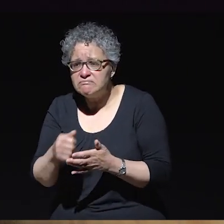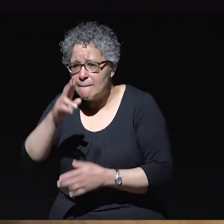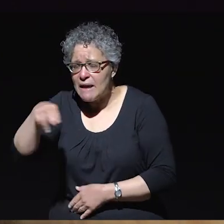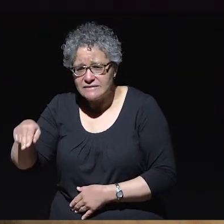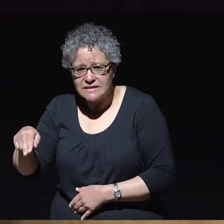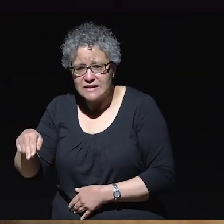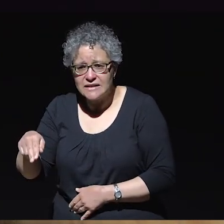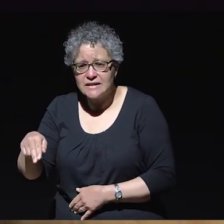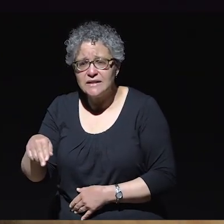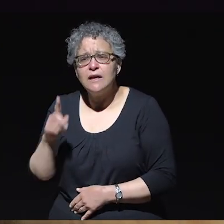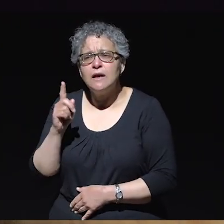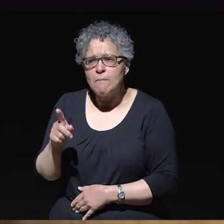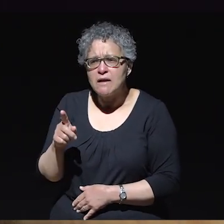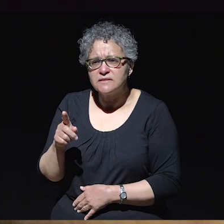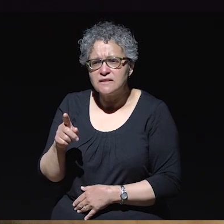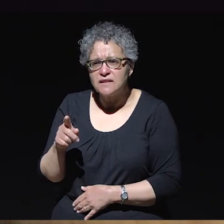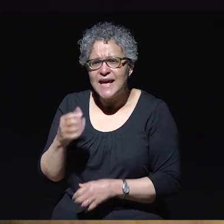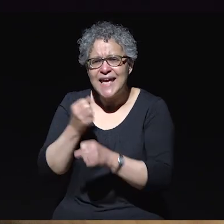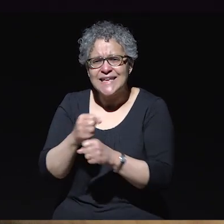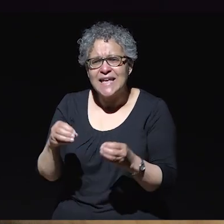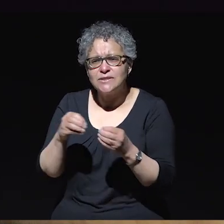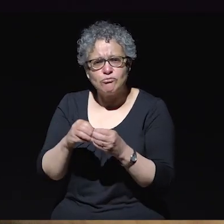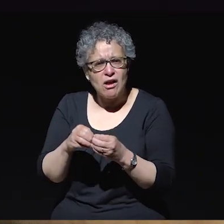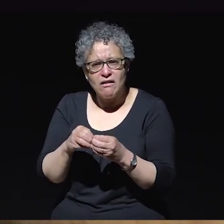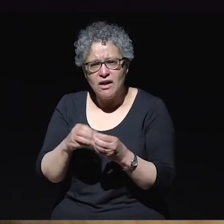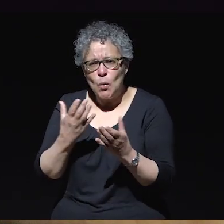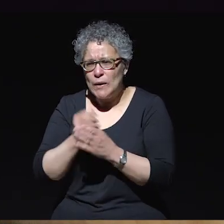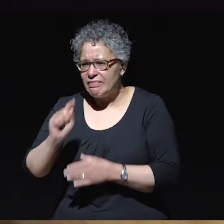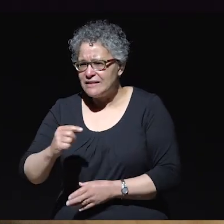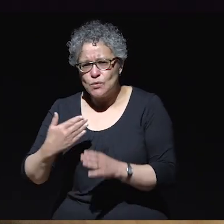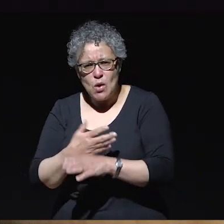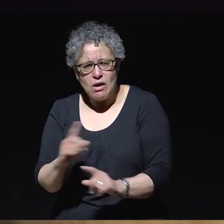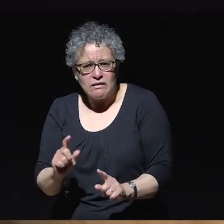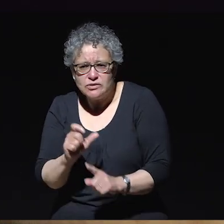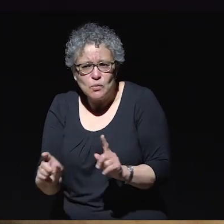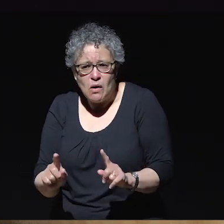But, actually, what Gainsborough did do with this work of art that I think did nail his colours to the mast,